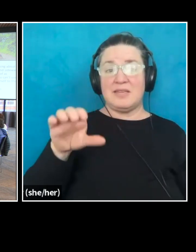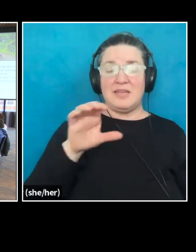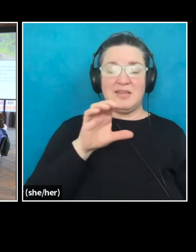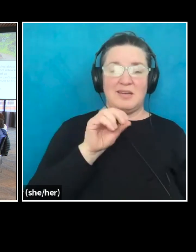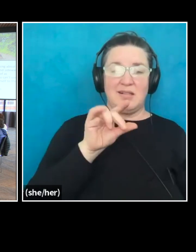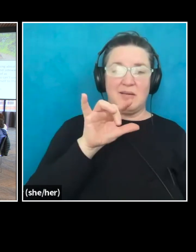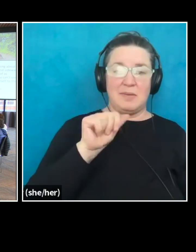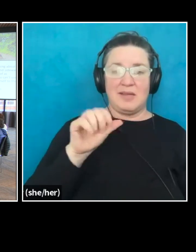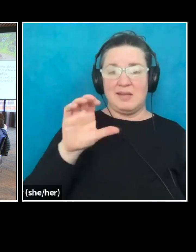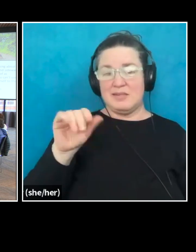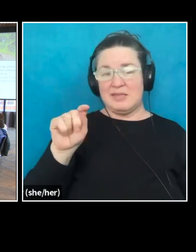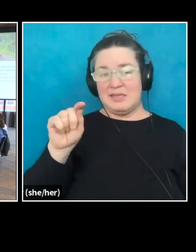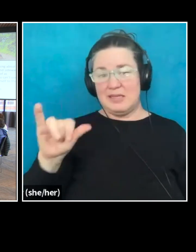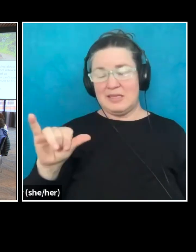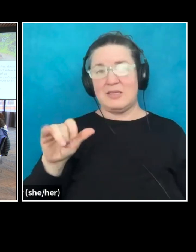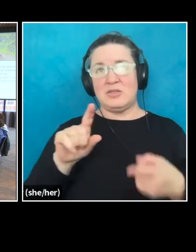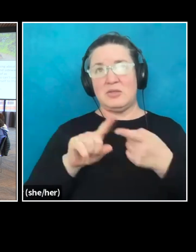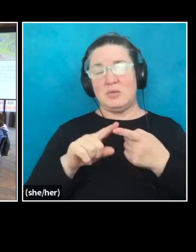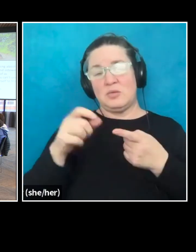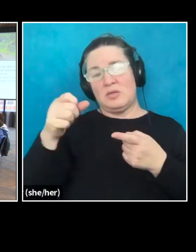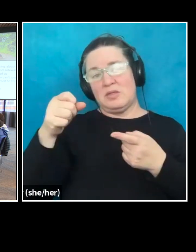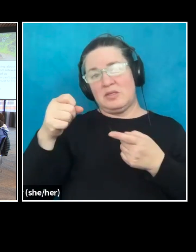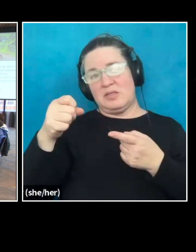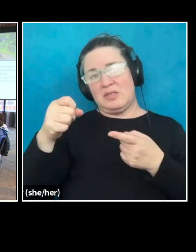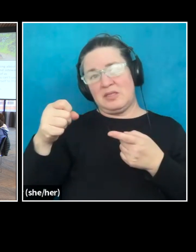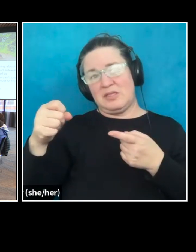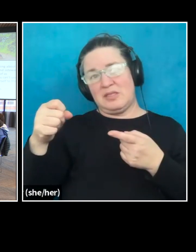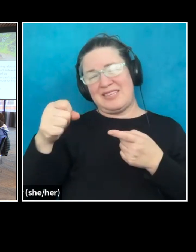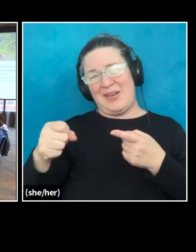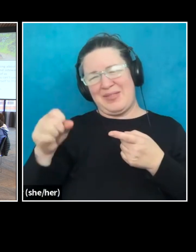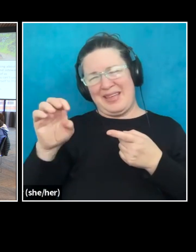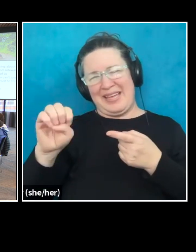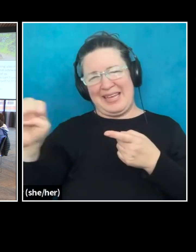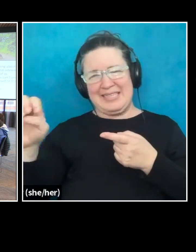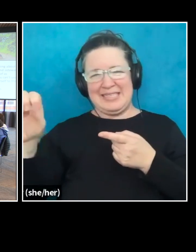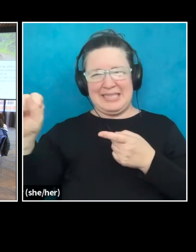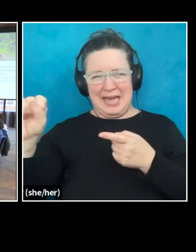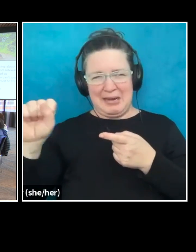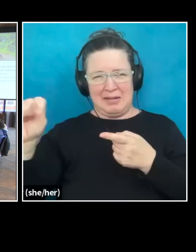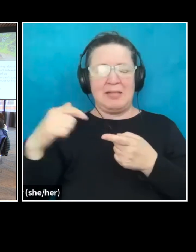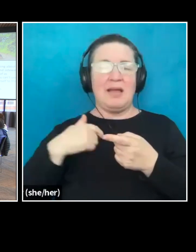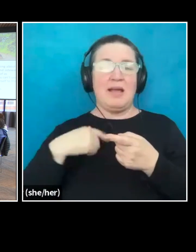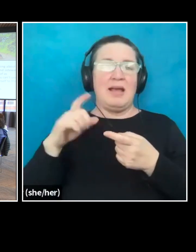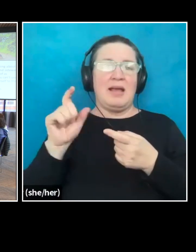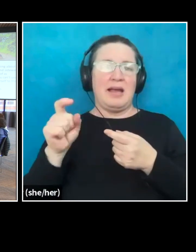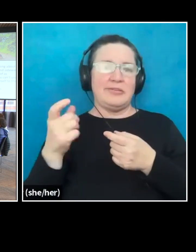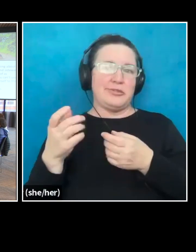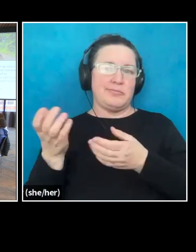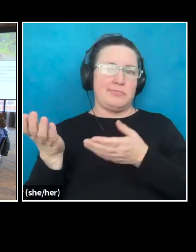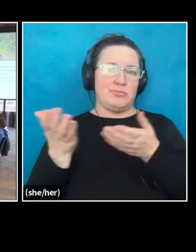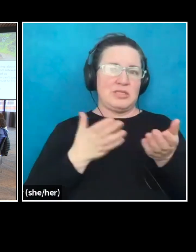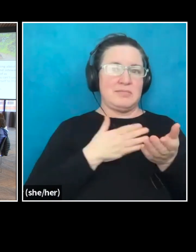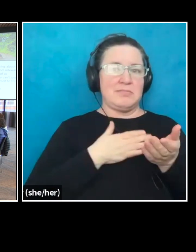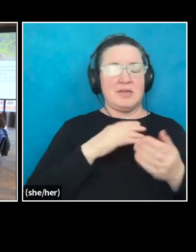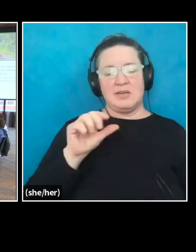to Ryther. And looked like there was a great bus connection, but that little last block problem,